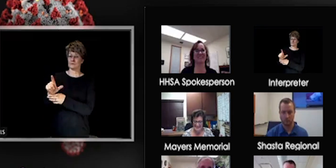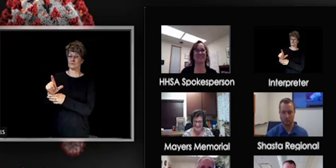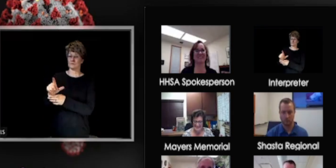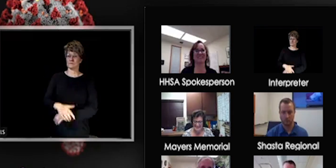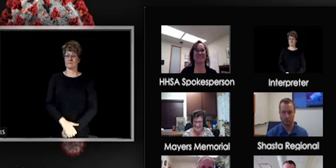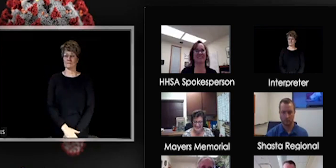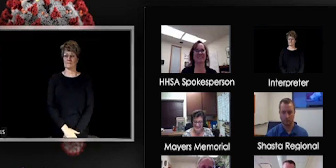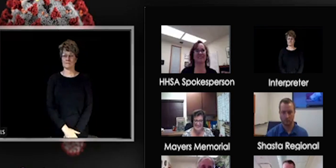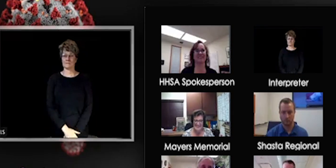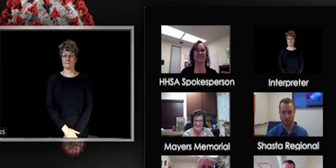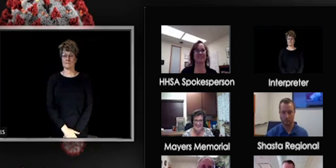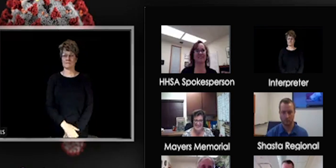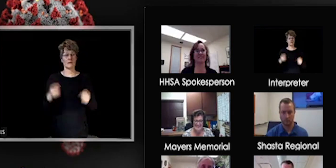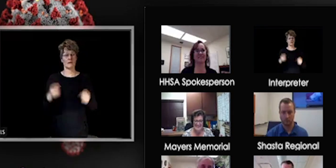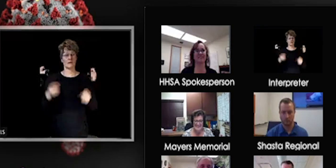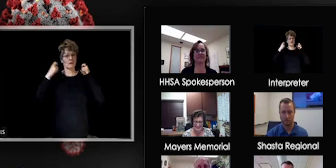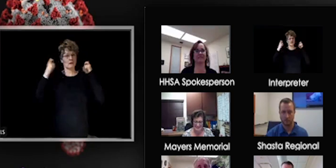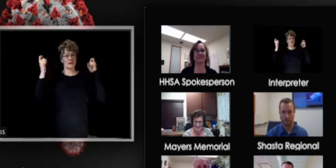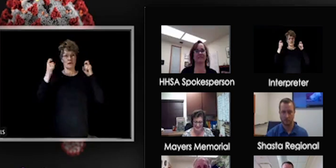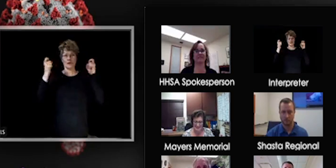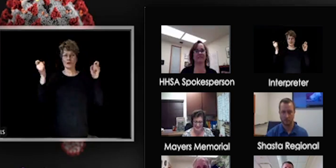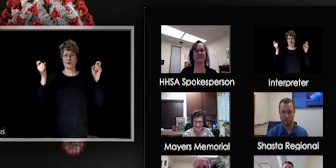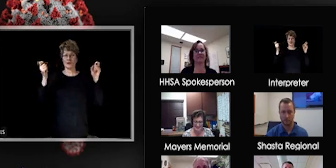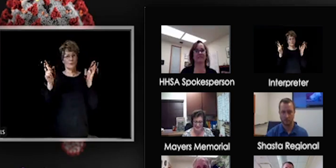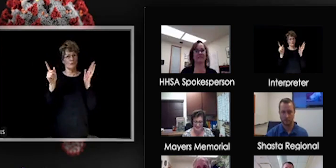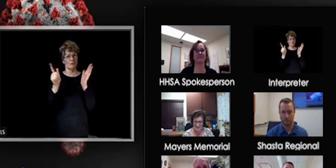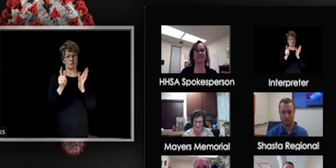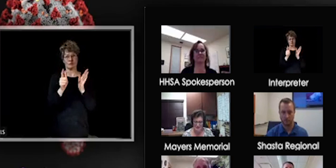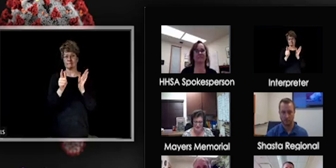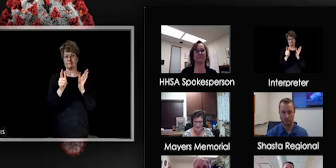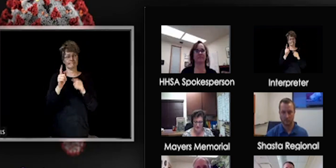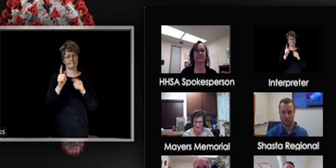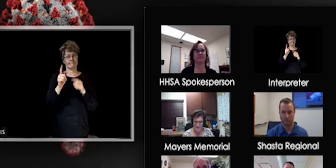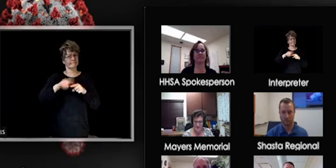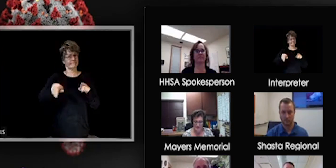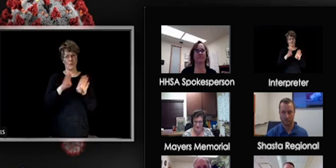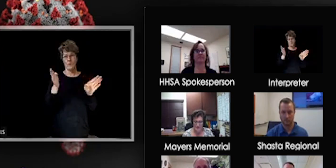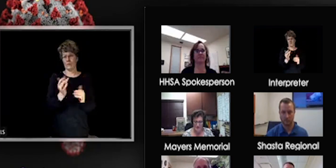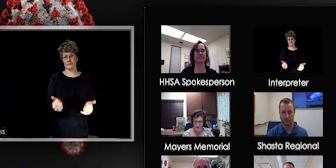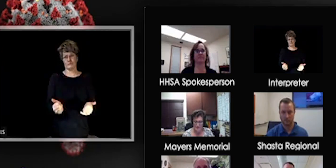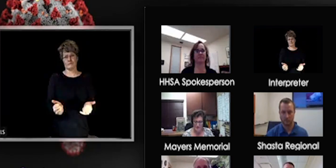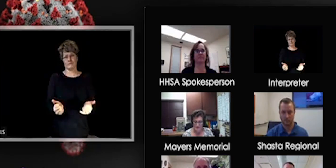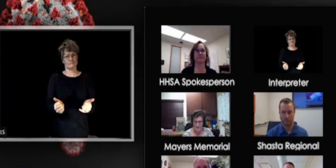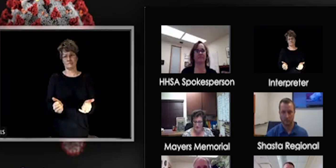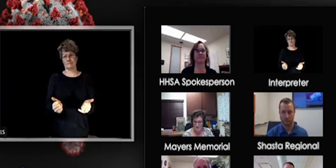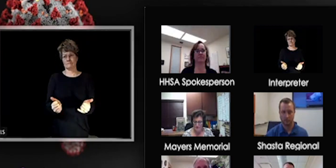Gyms are not allowed to be open right now. Dr. Ramstrom has had some ideas about how